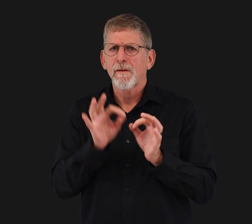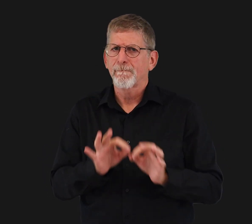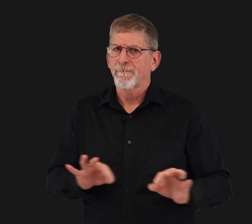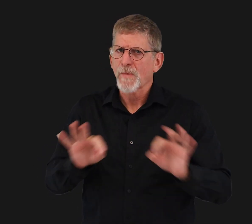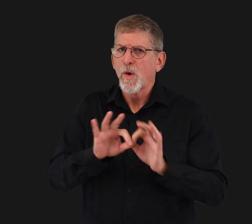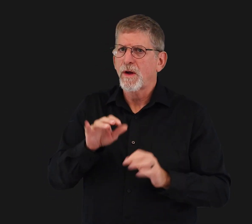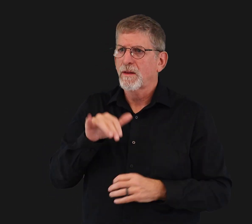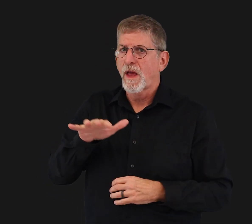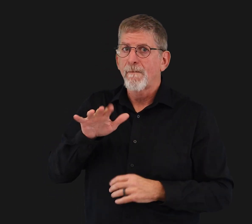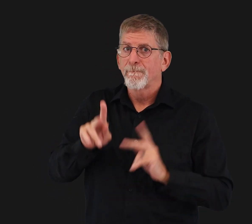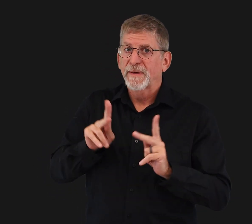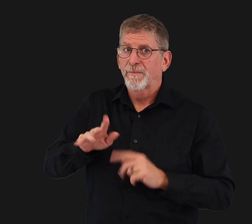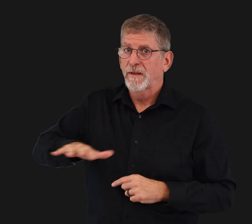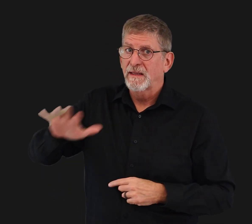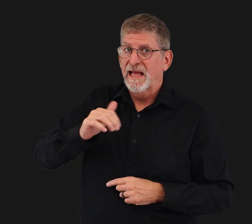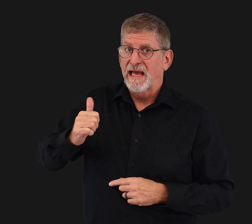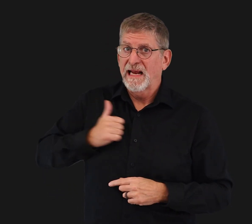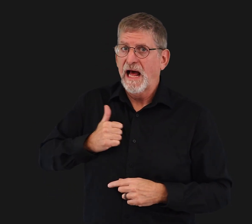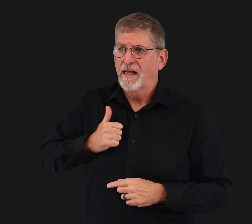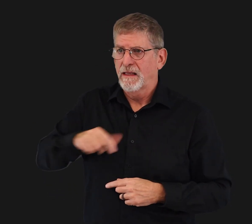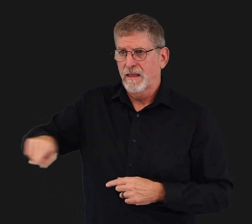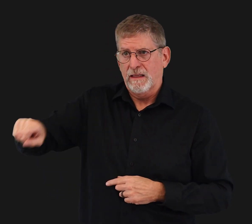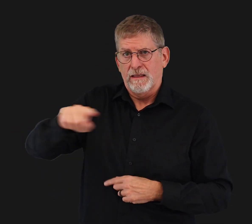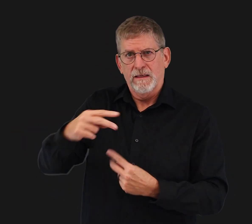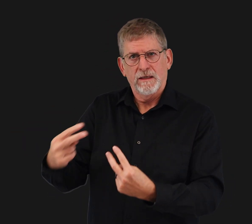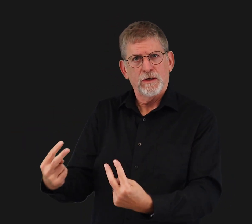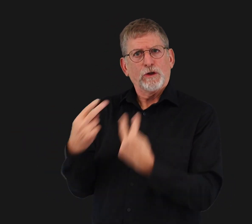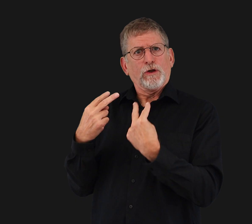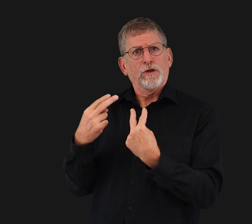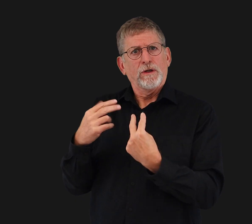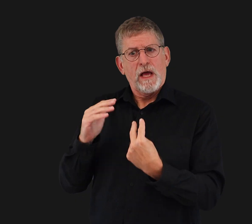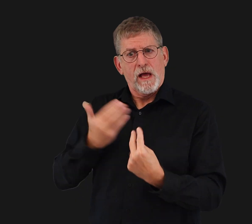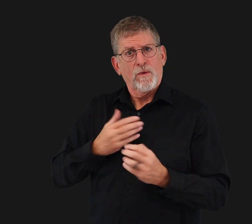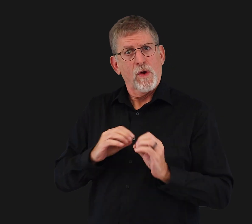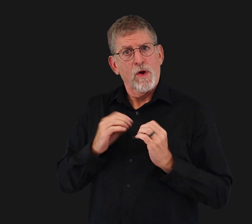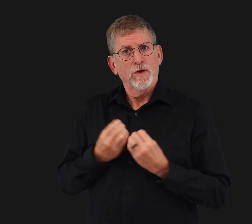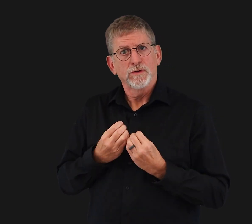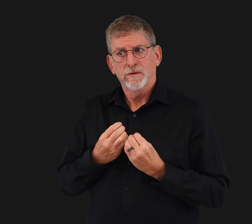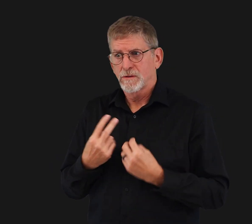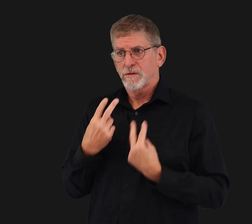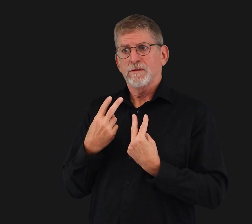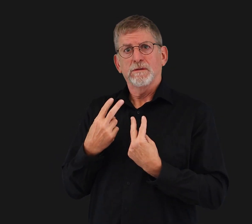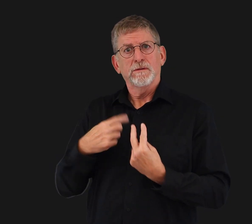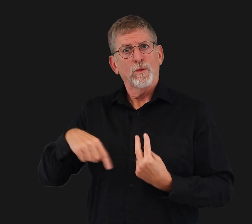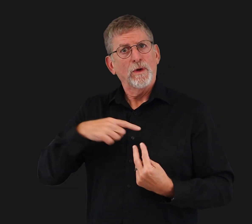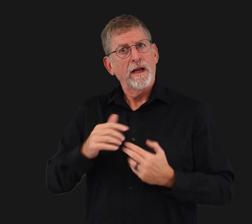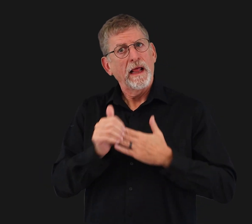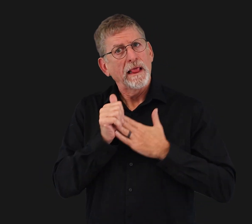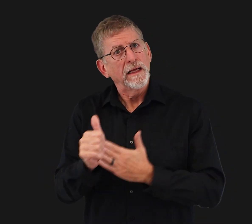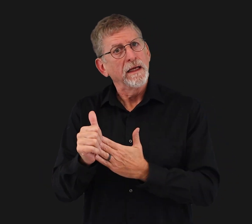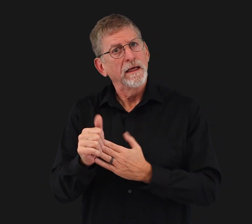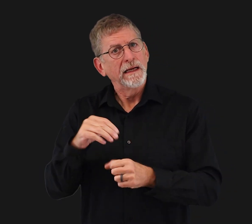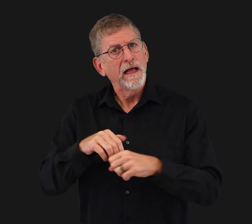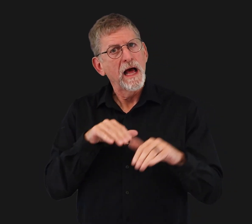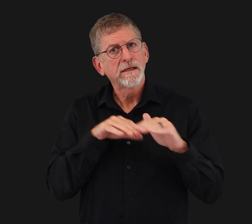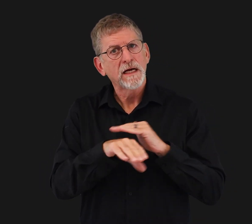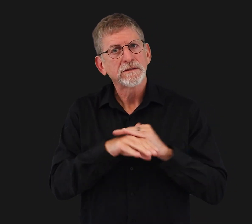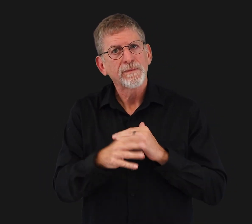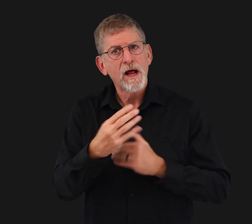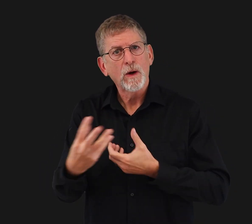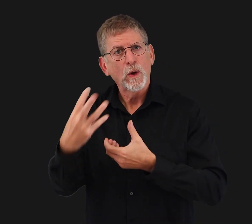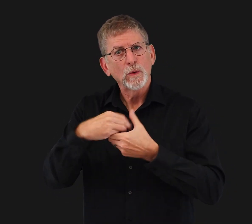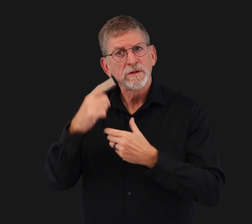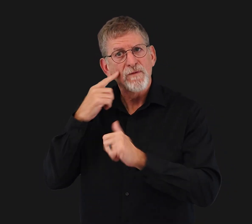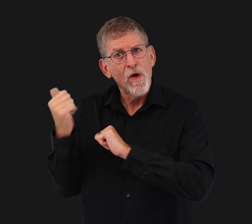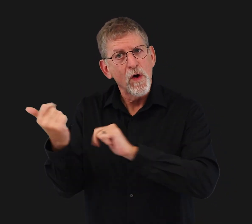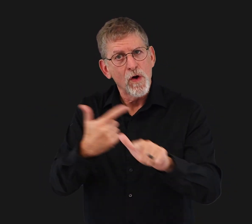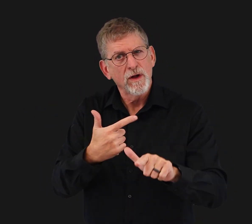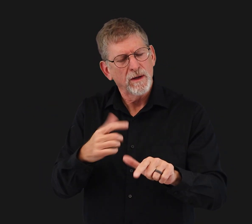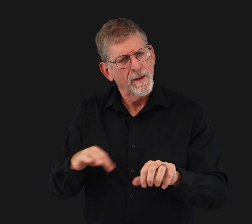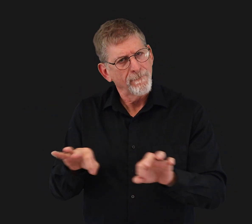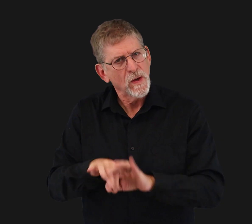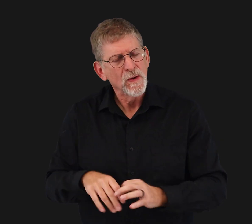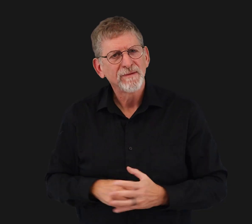It is vital that people in Canada can look to our organization as a leader in accessibility and inclusion for all.